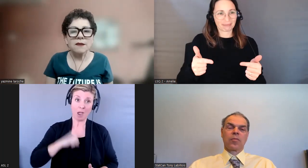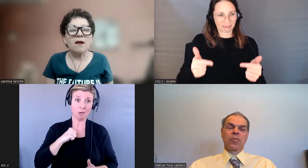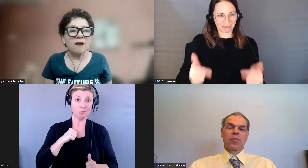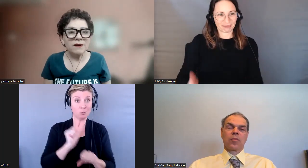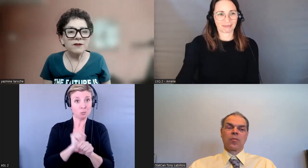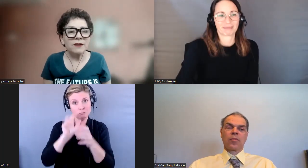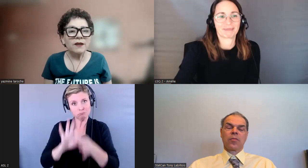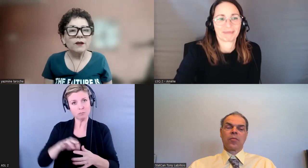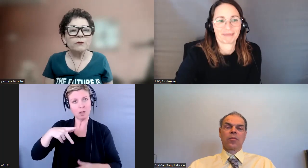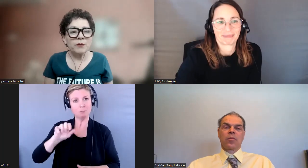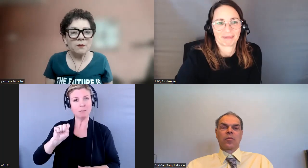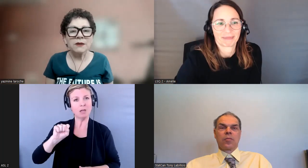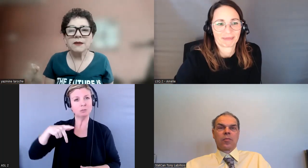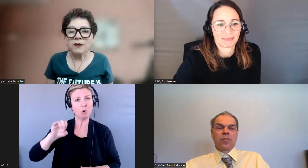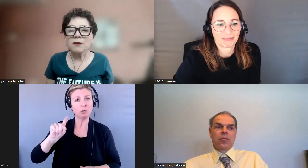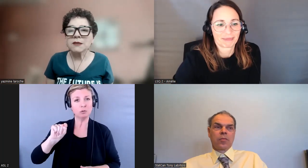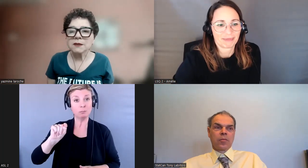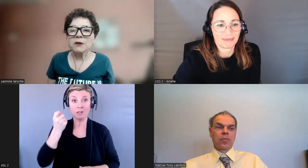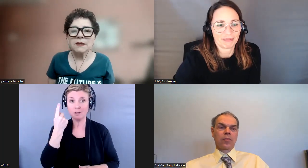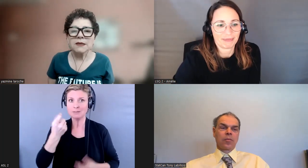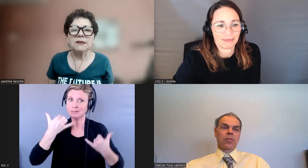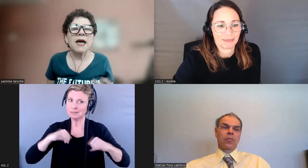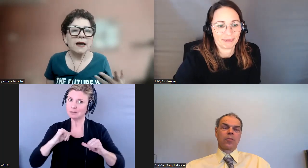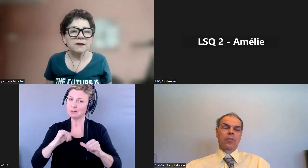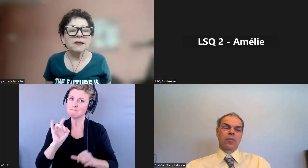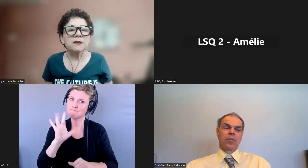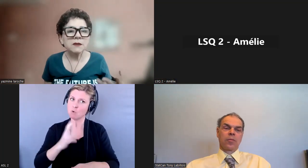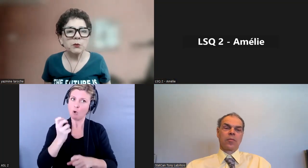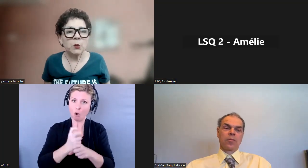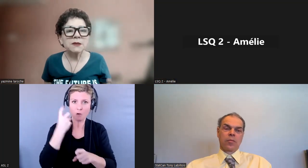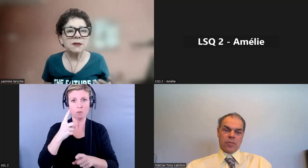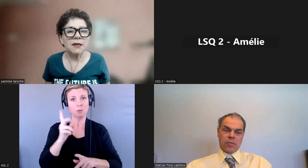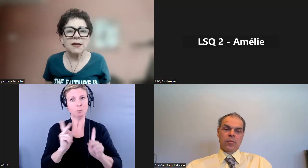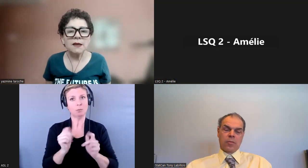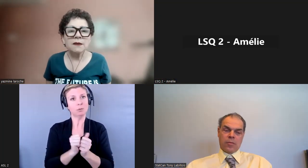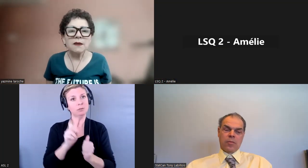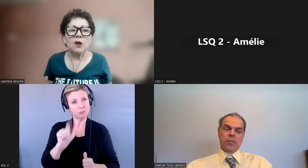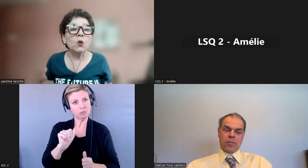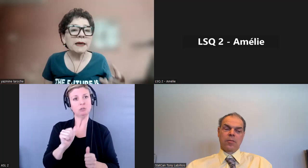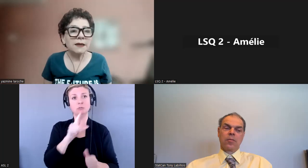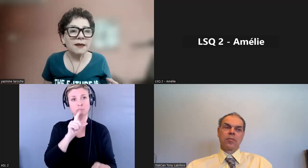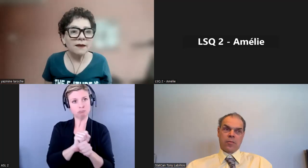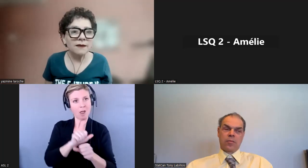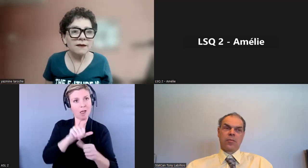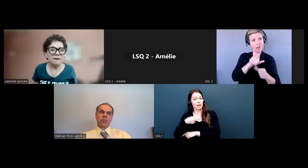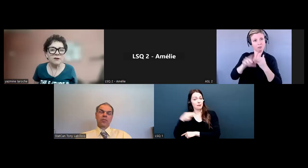hard for people living with disabilities to access the supports that they need quickly